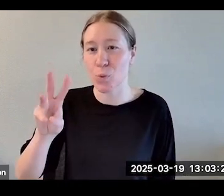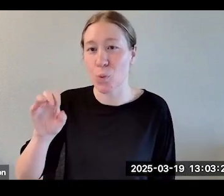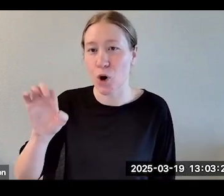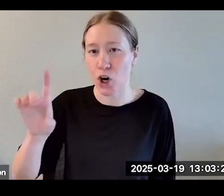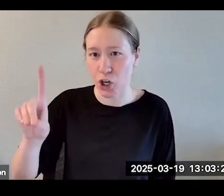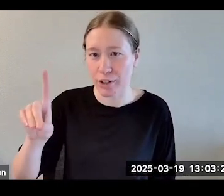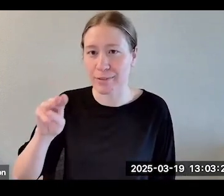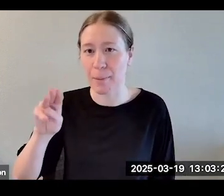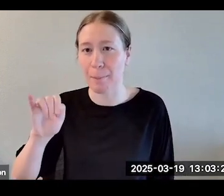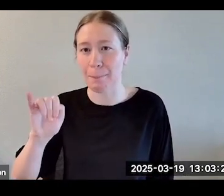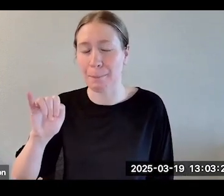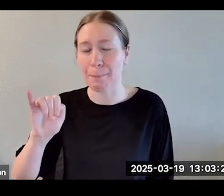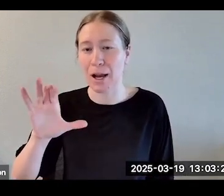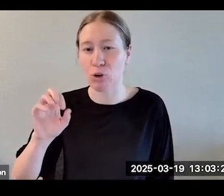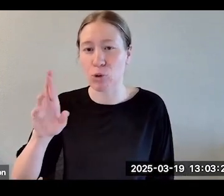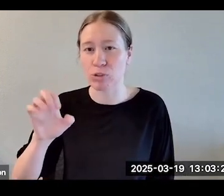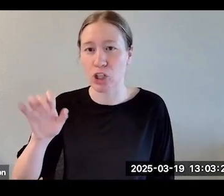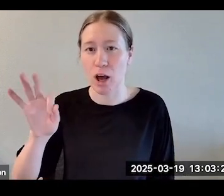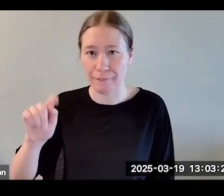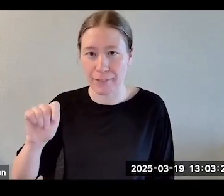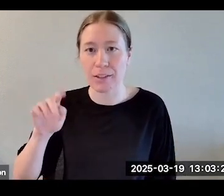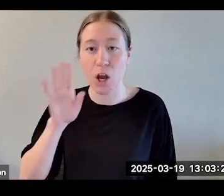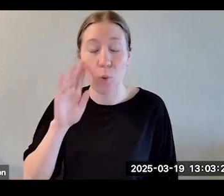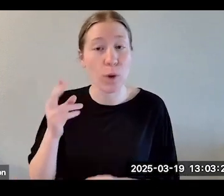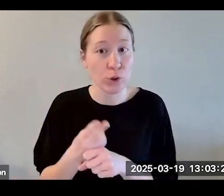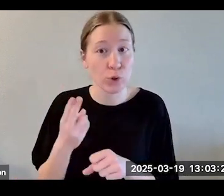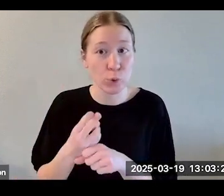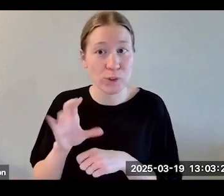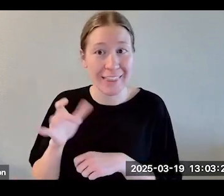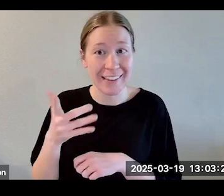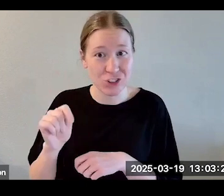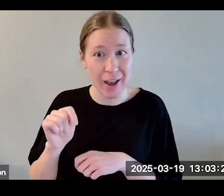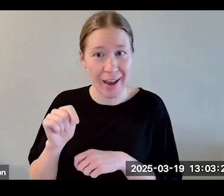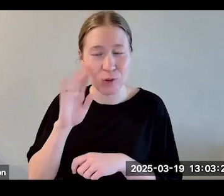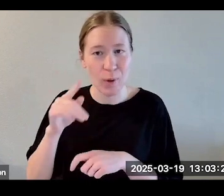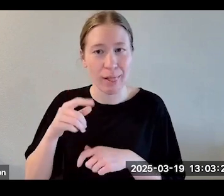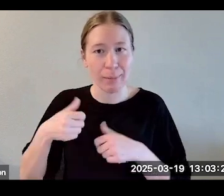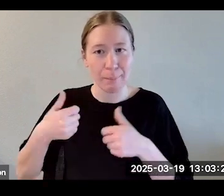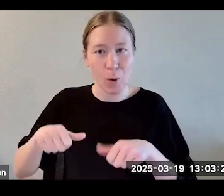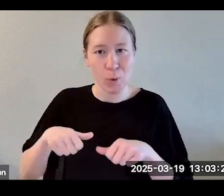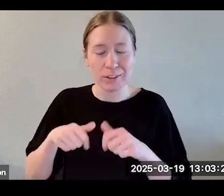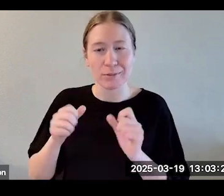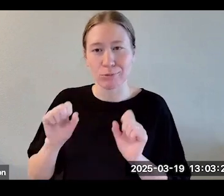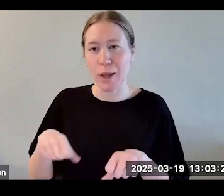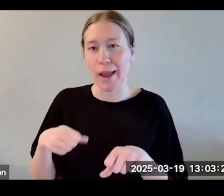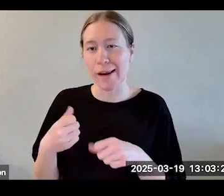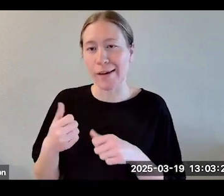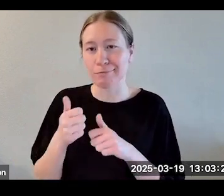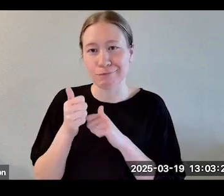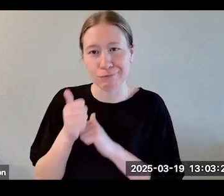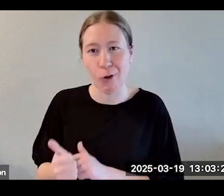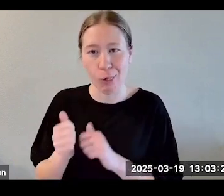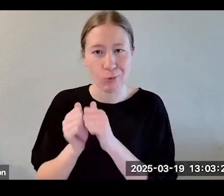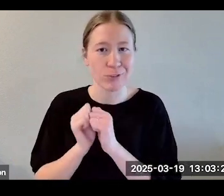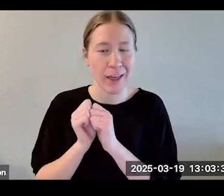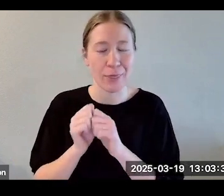in the chat as well if anyone would like to follow along. And then we'll have a few minutes here for question and answer.